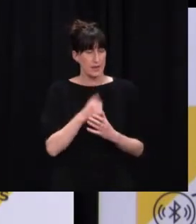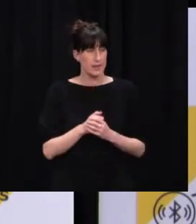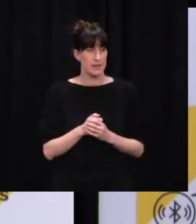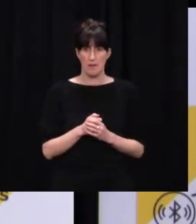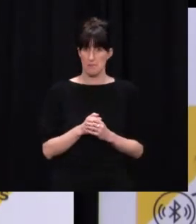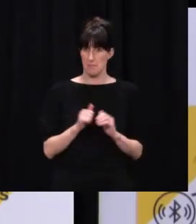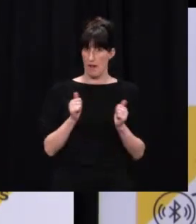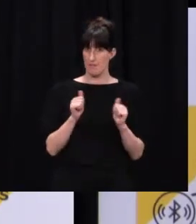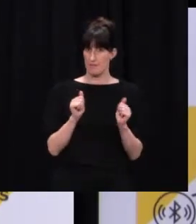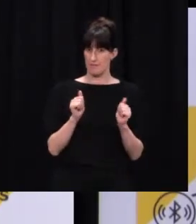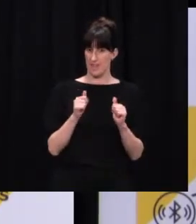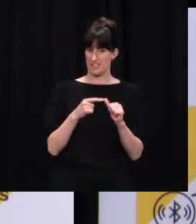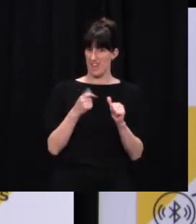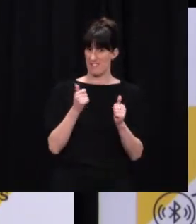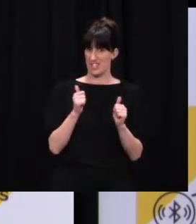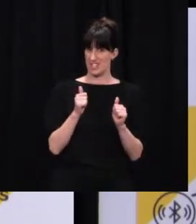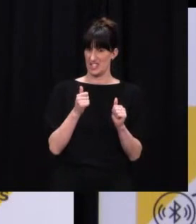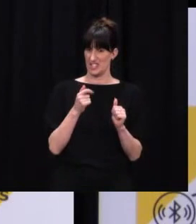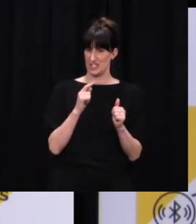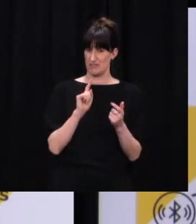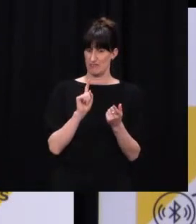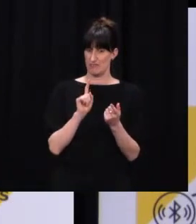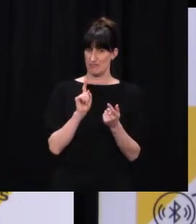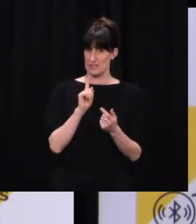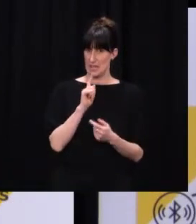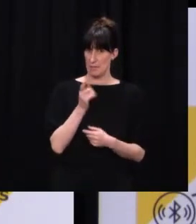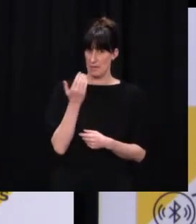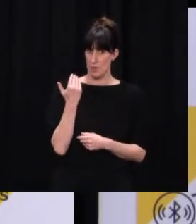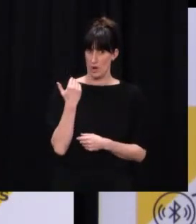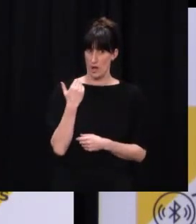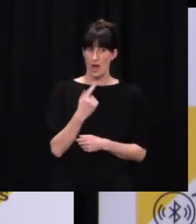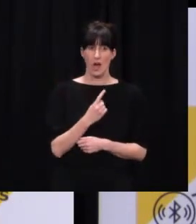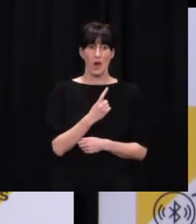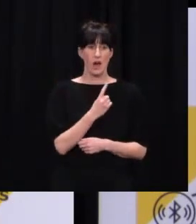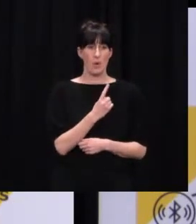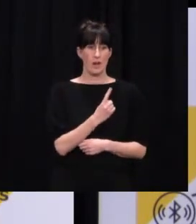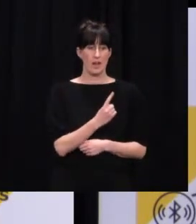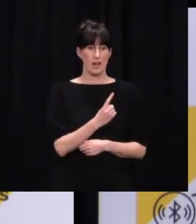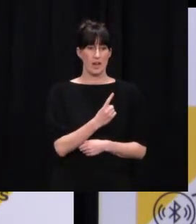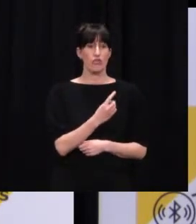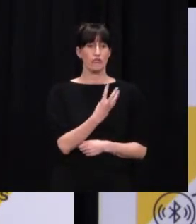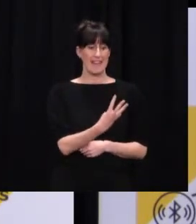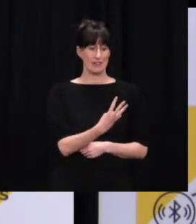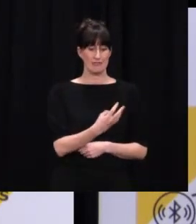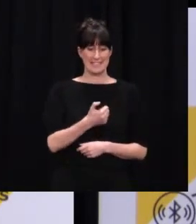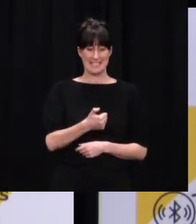know about that you're considering close and personal